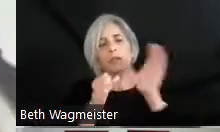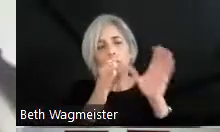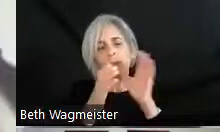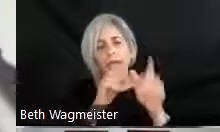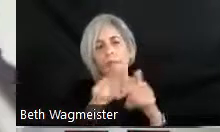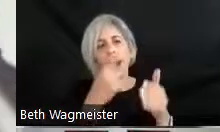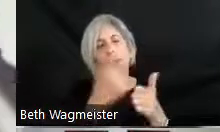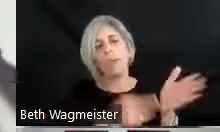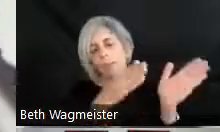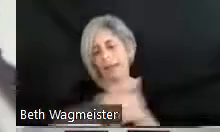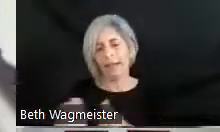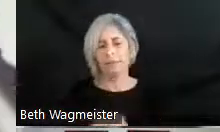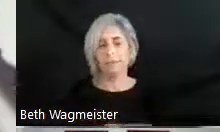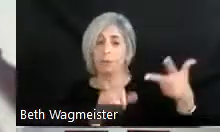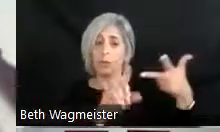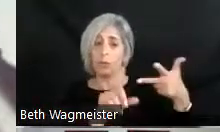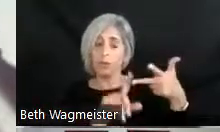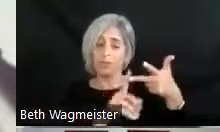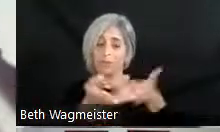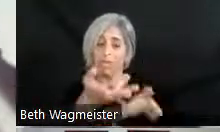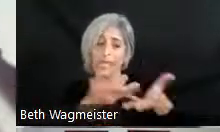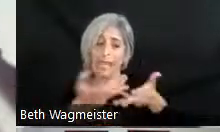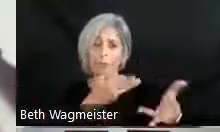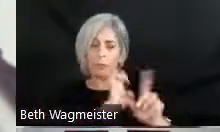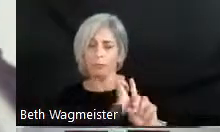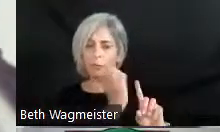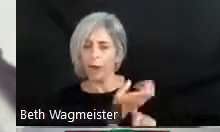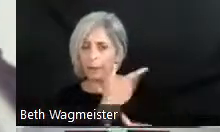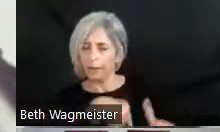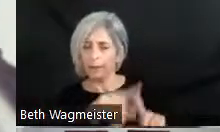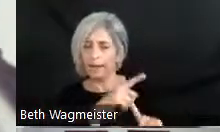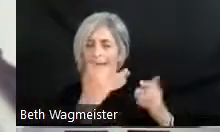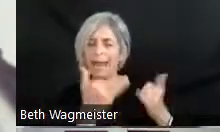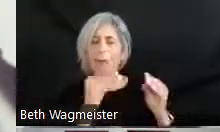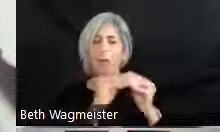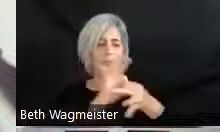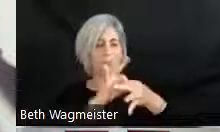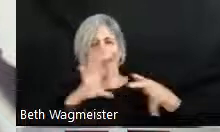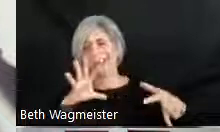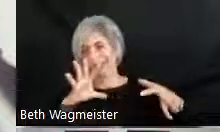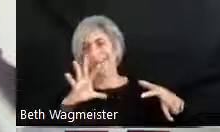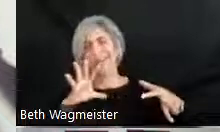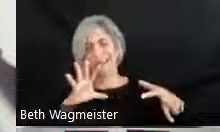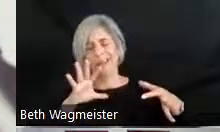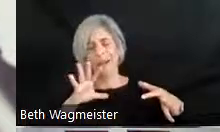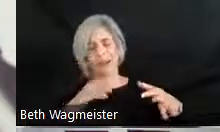Number 3 is engagement, part of the VIEW process. We're more disconnected now than ever before, especially